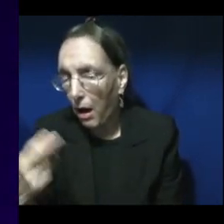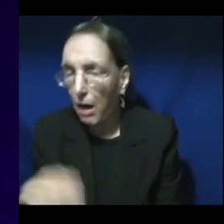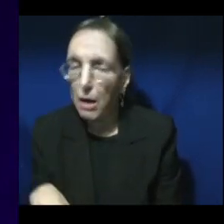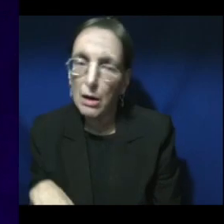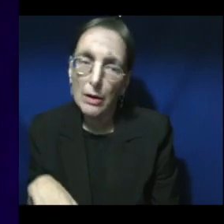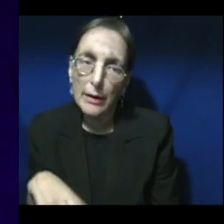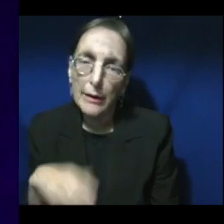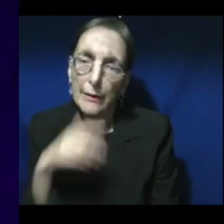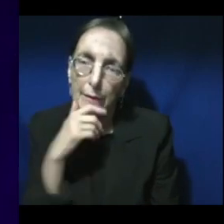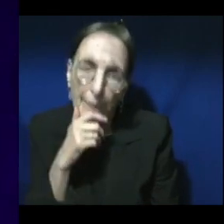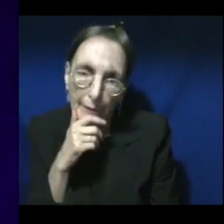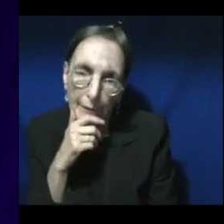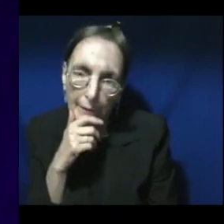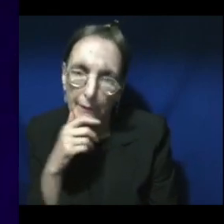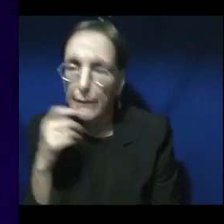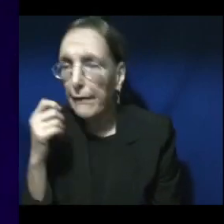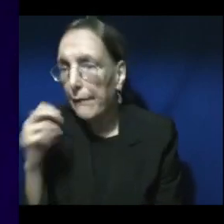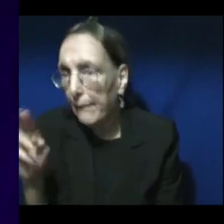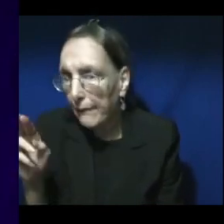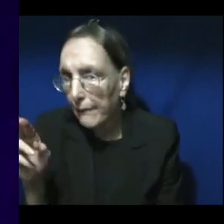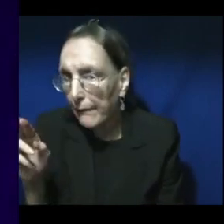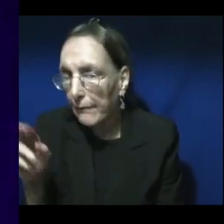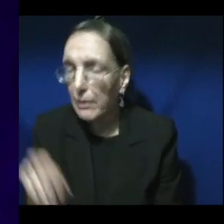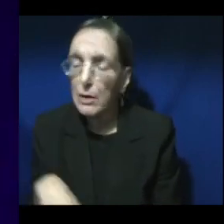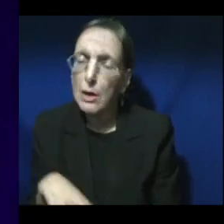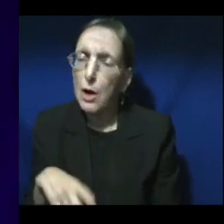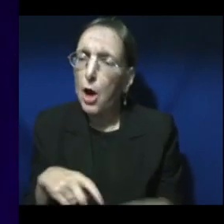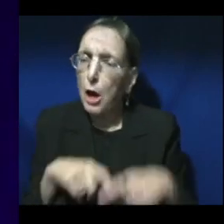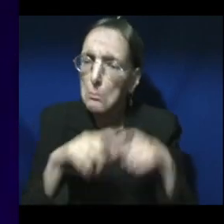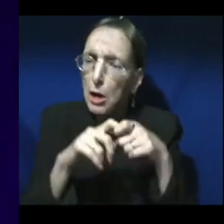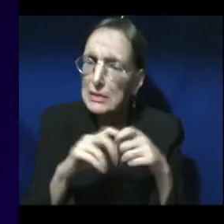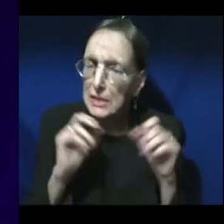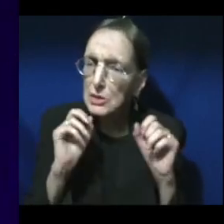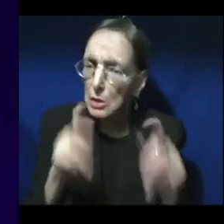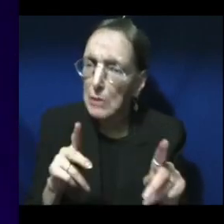a great way also to get time to think, right? Often in spoken conversation, someone asks us